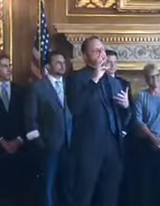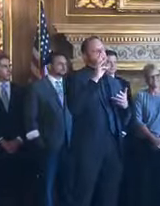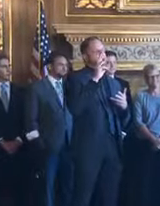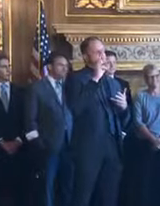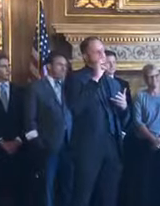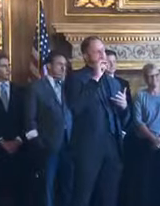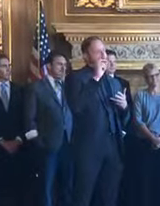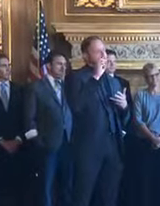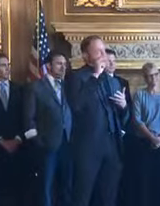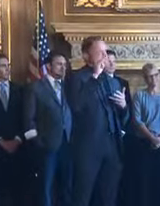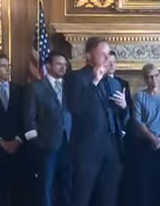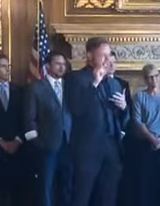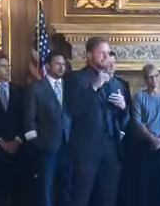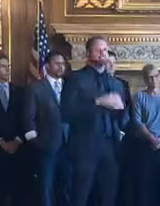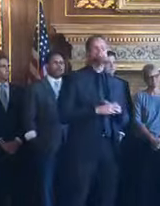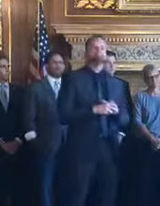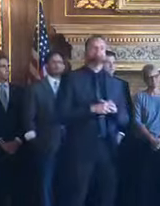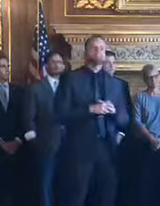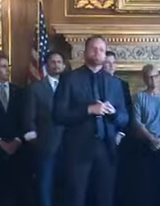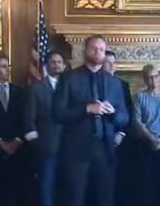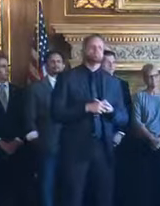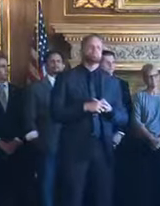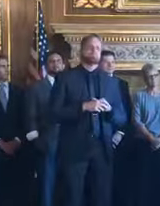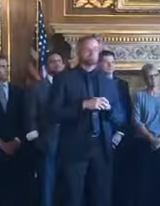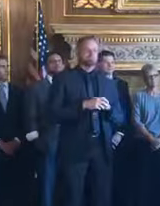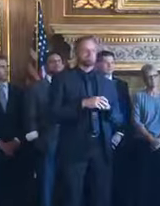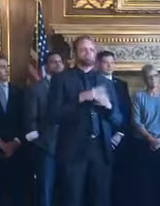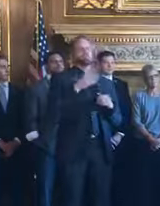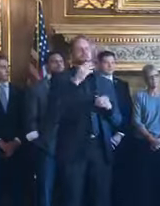There are a lot of overlapping activities.